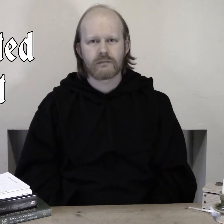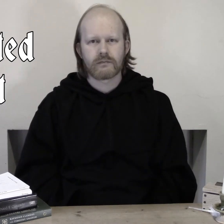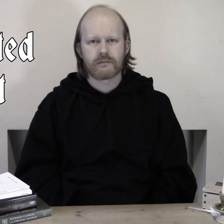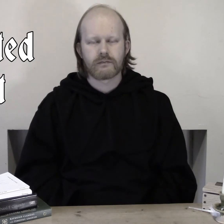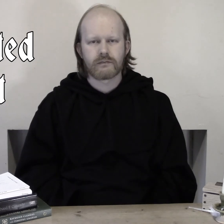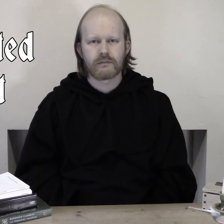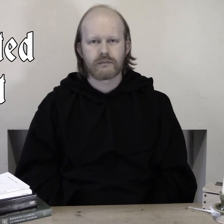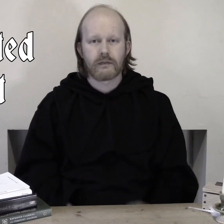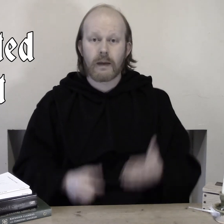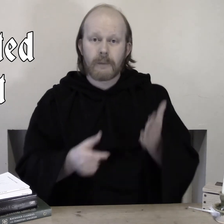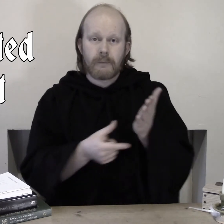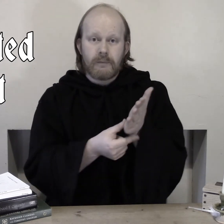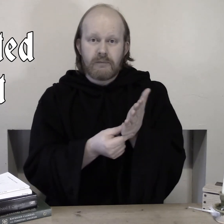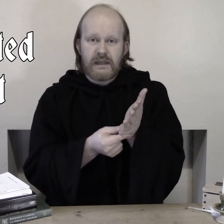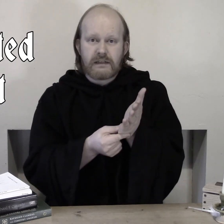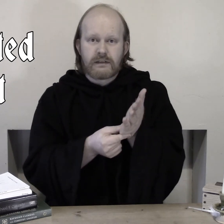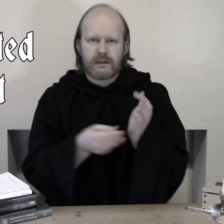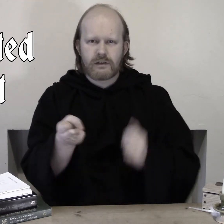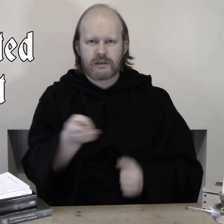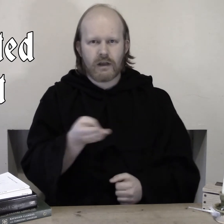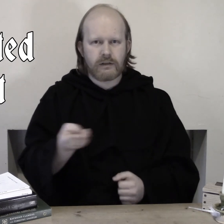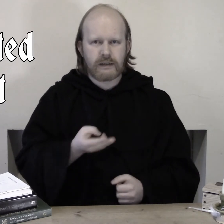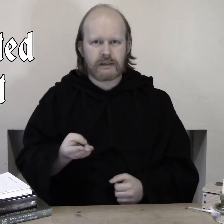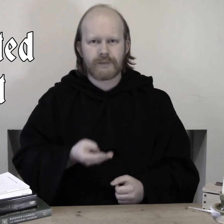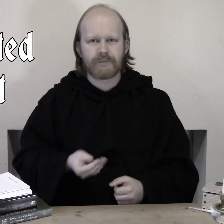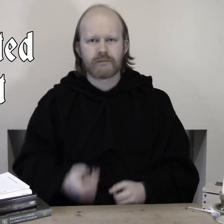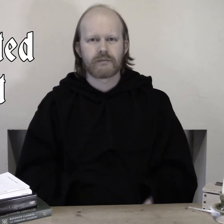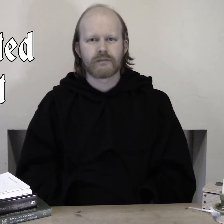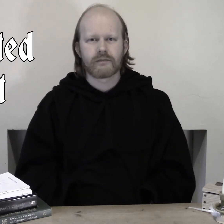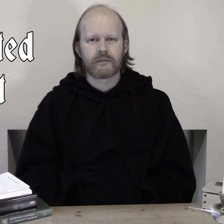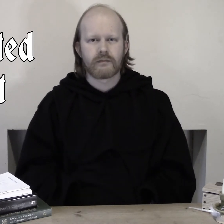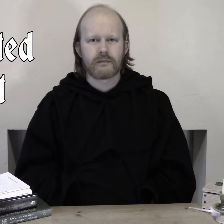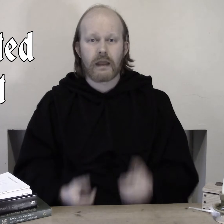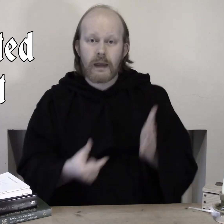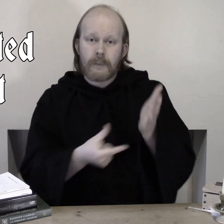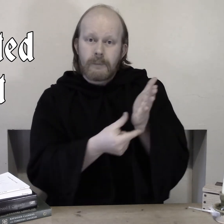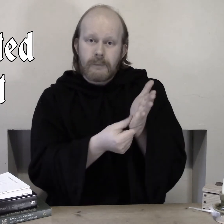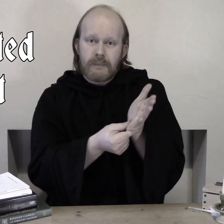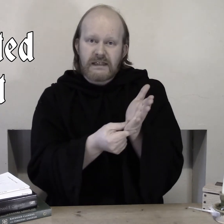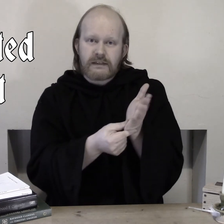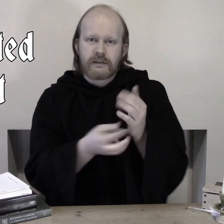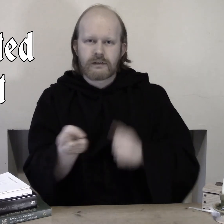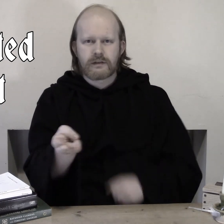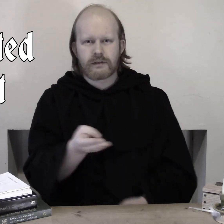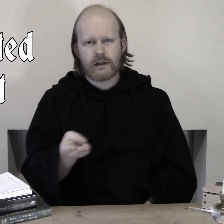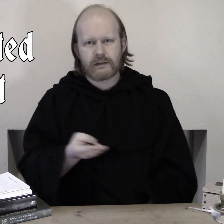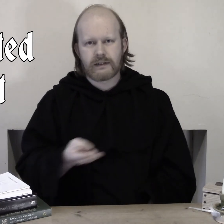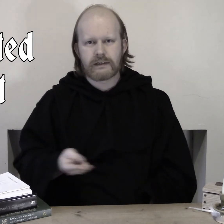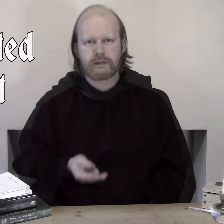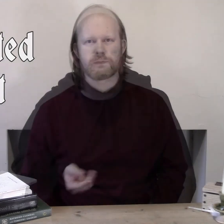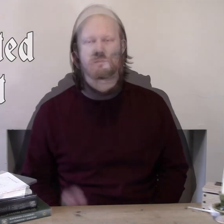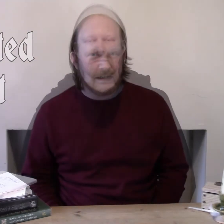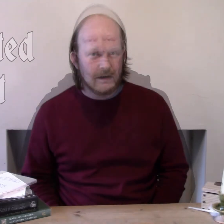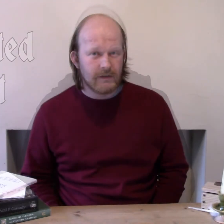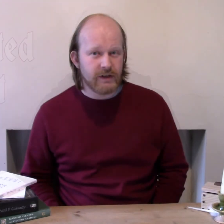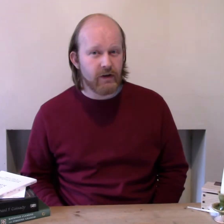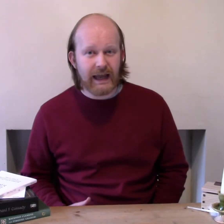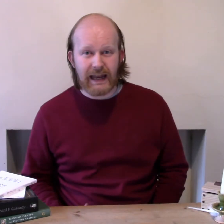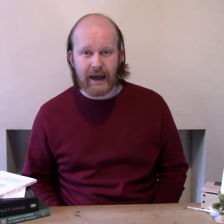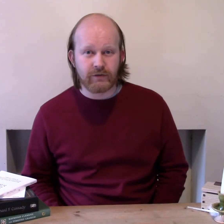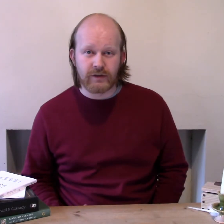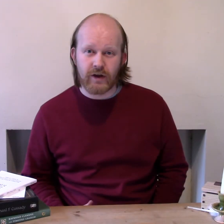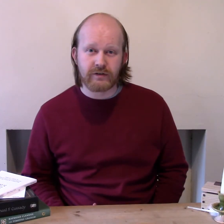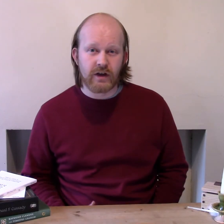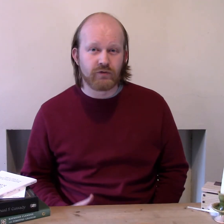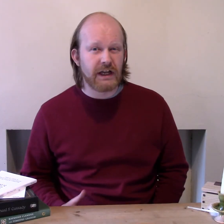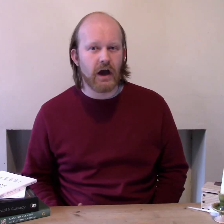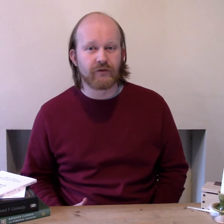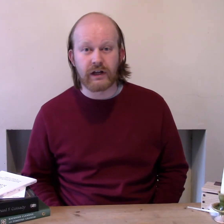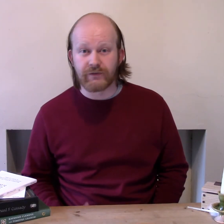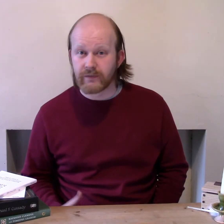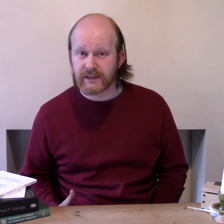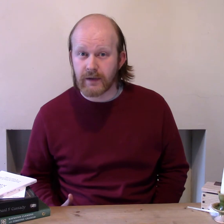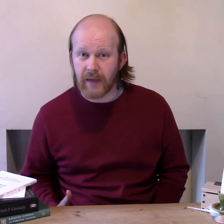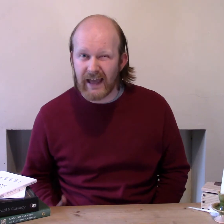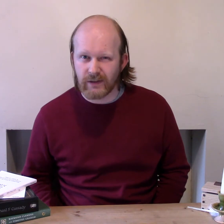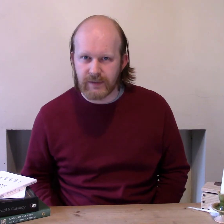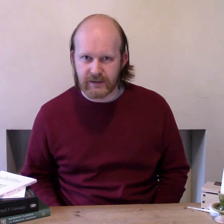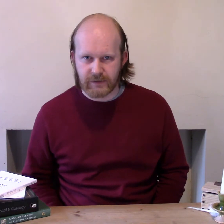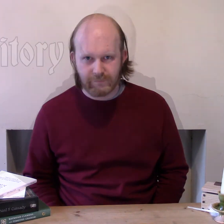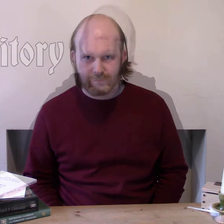and how to request Salted Meat, despite the fact that such a rarity was only allowed to those recovering from some ailment.